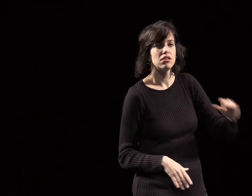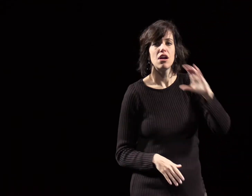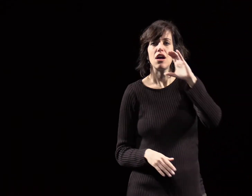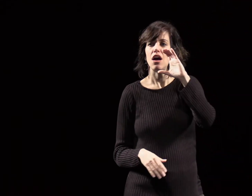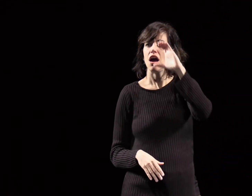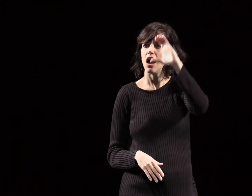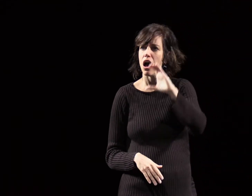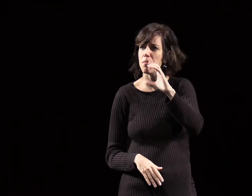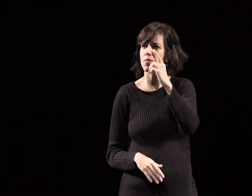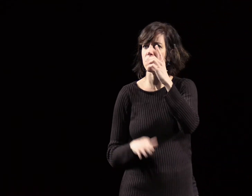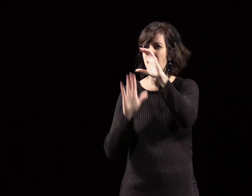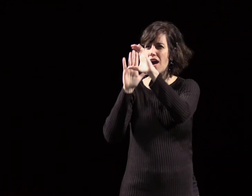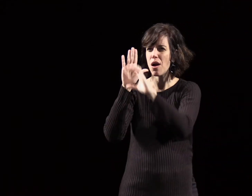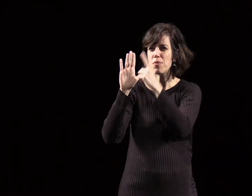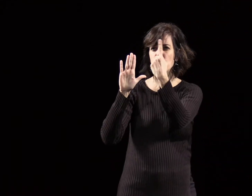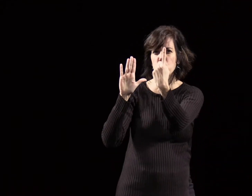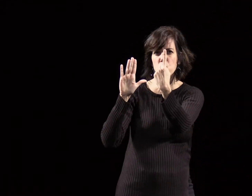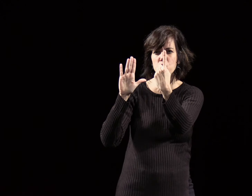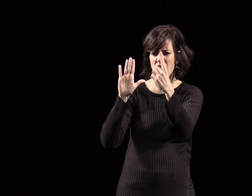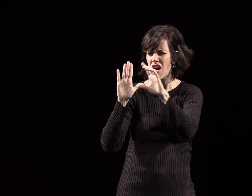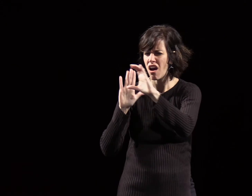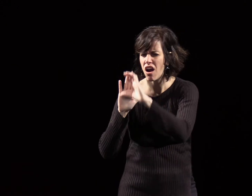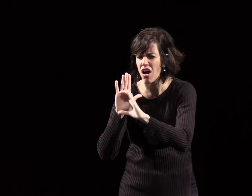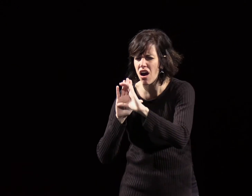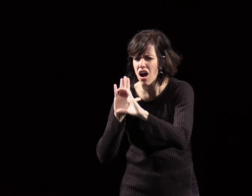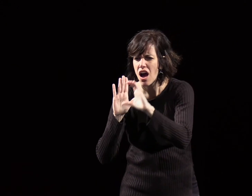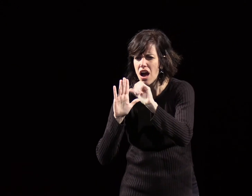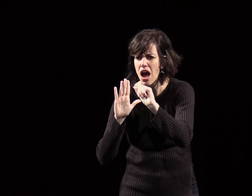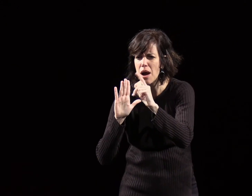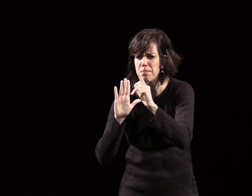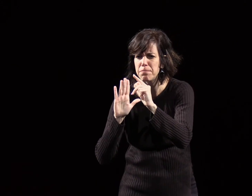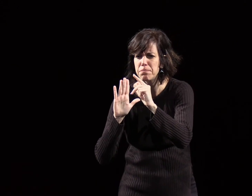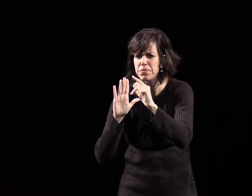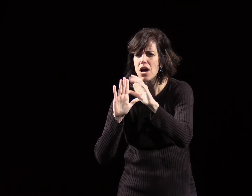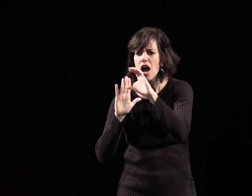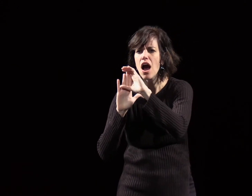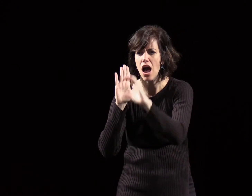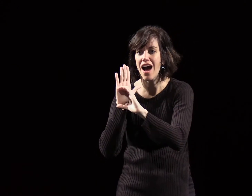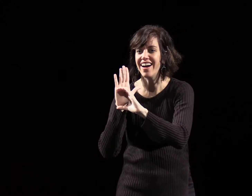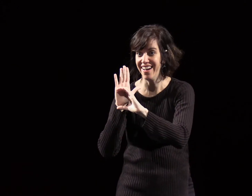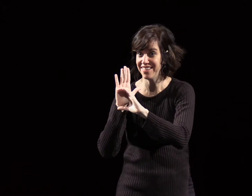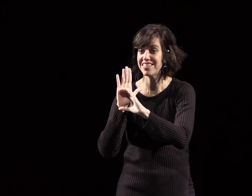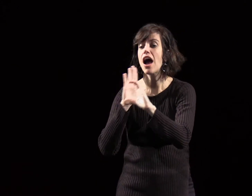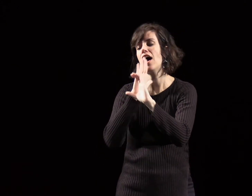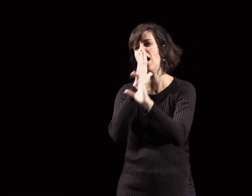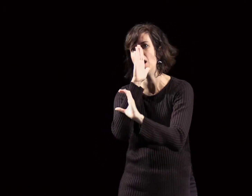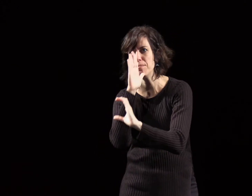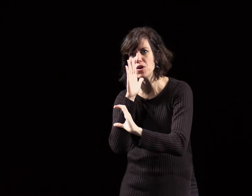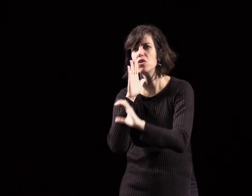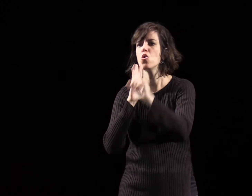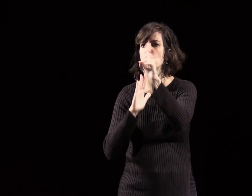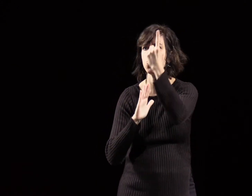So when you click on that menu, you can see the different chapters. Is that the ASL sign? Chapter? OK, yes.